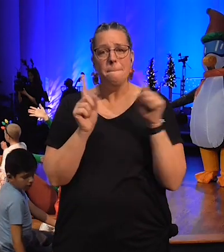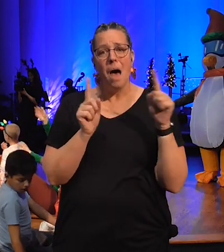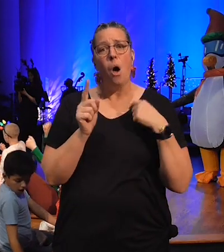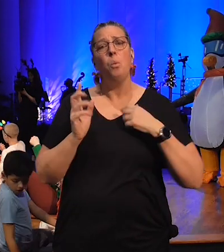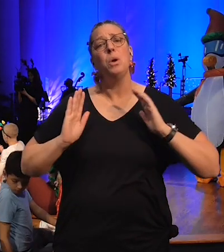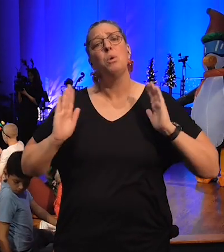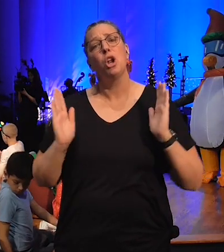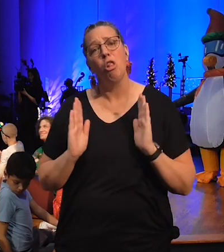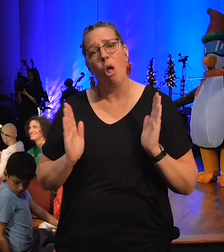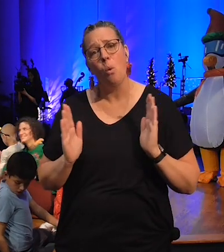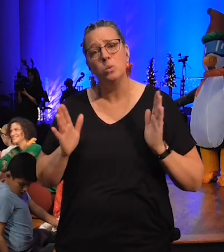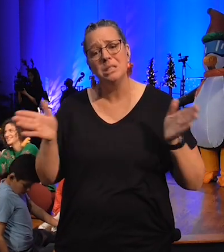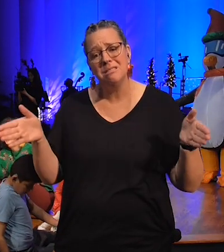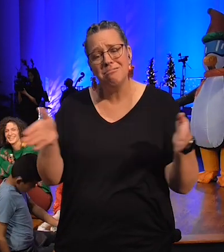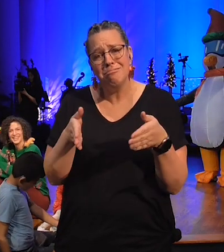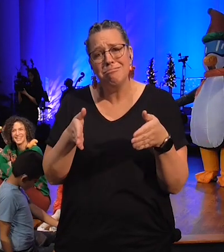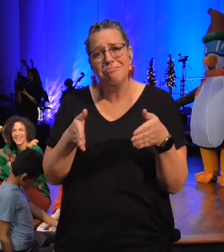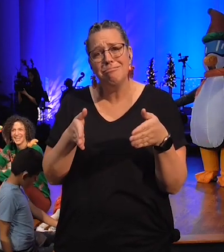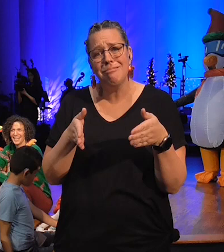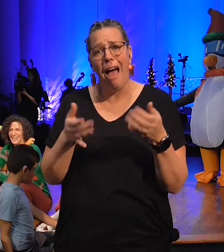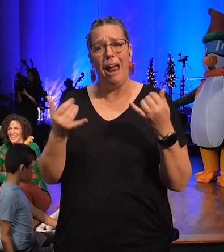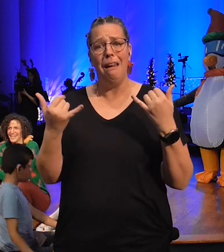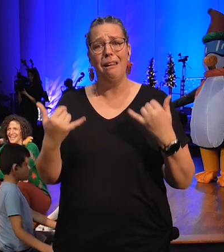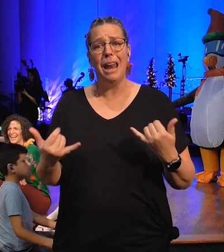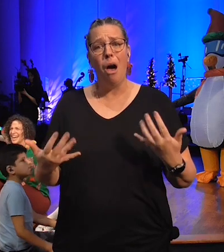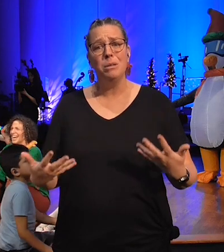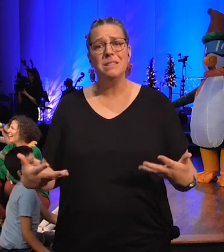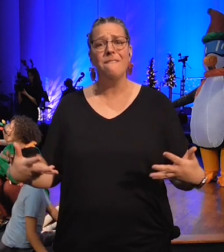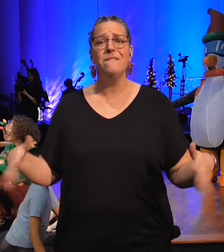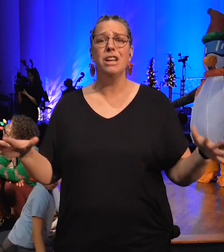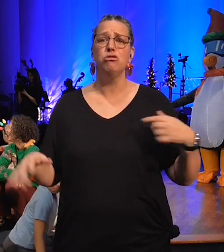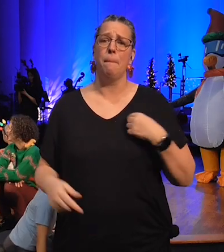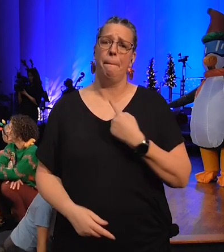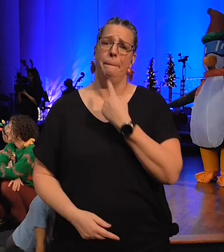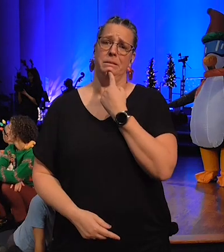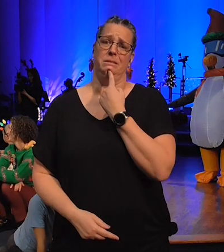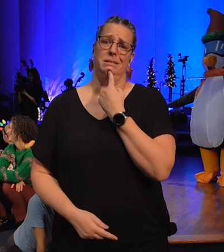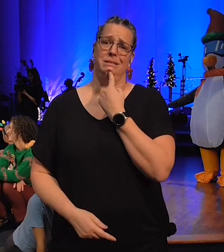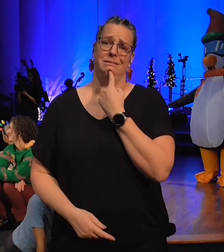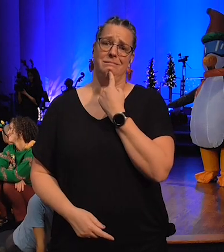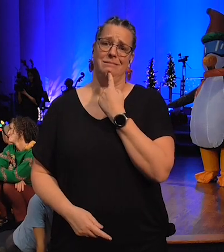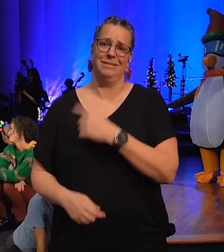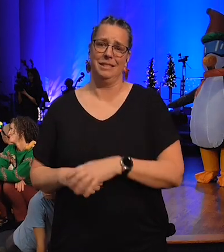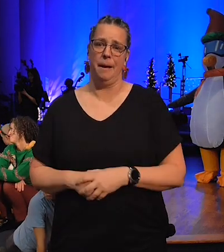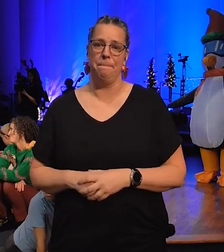and squeezed and lumpy and grumpy but we were close too and now that it's gone